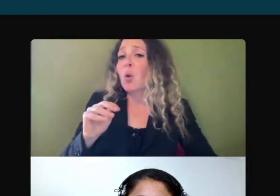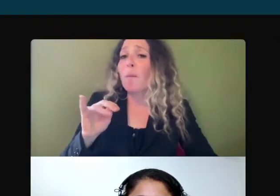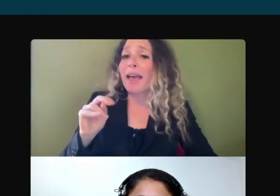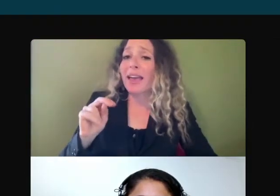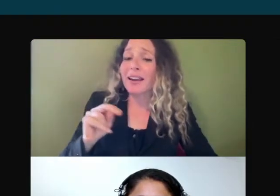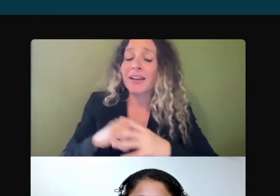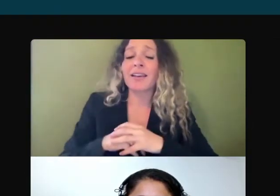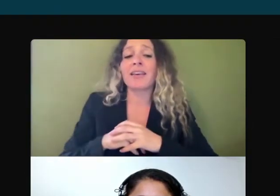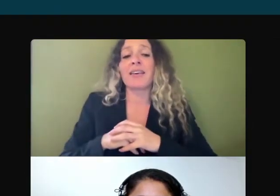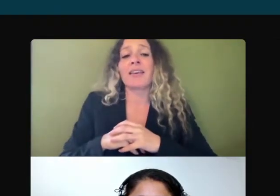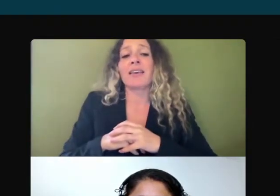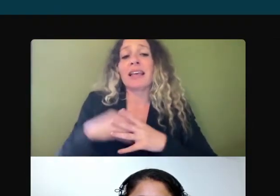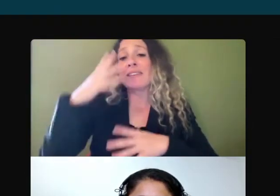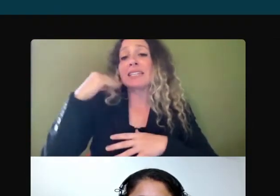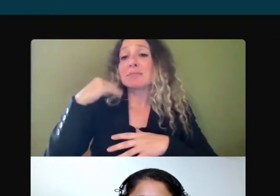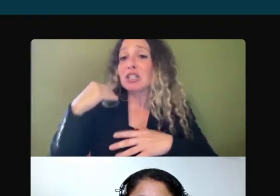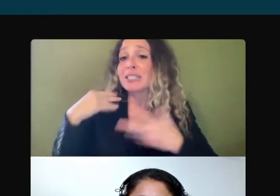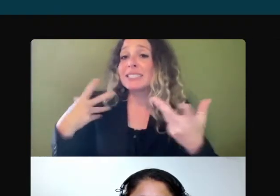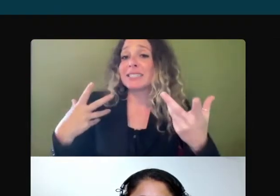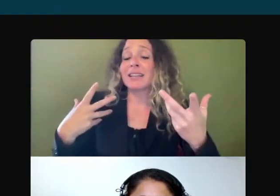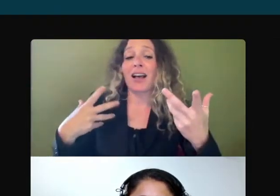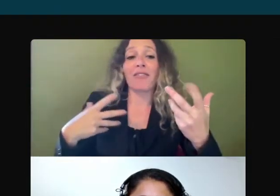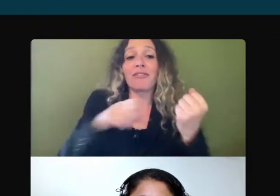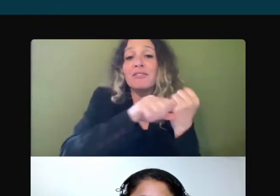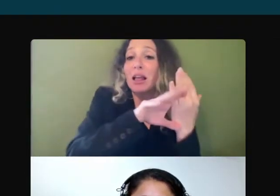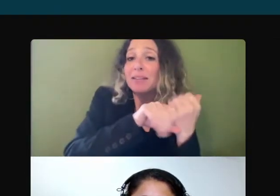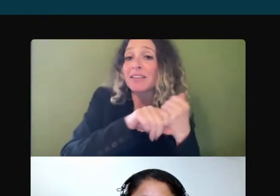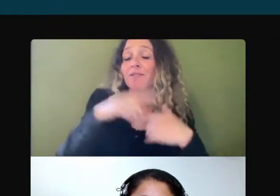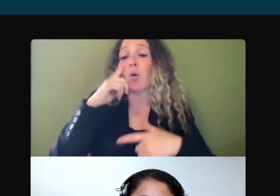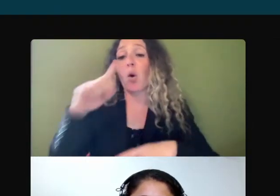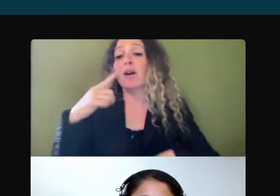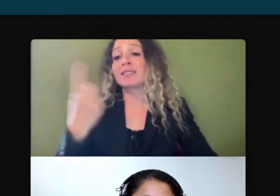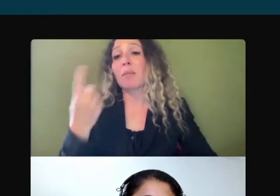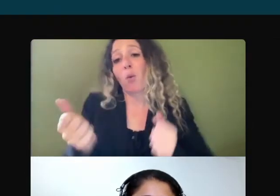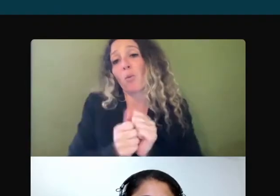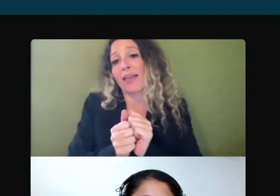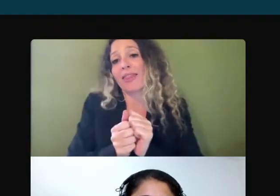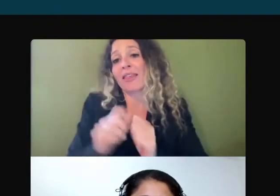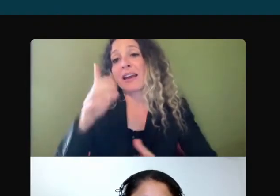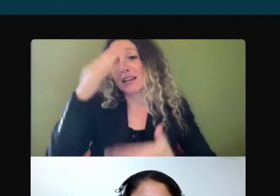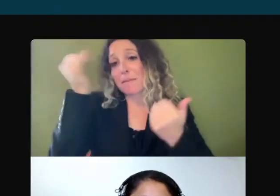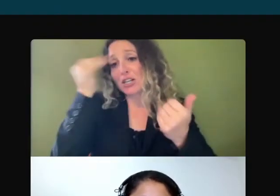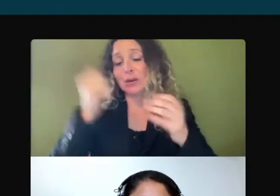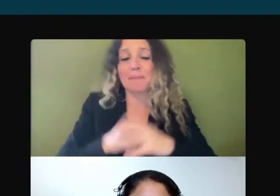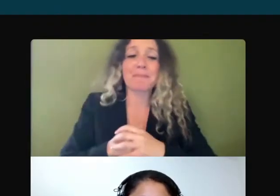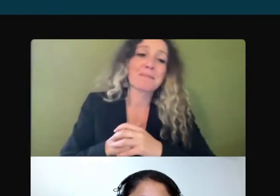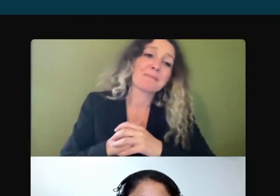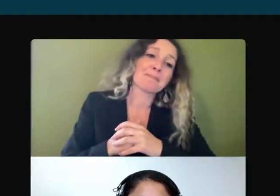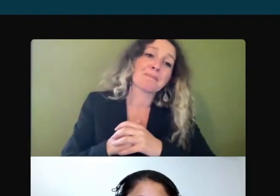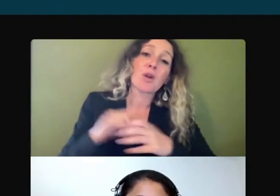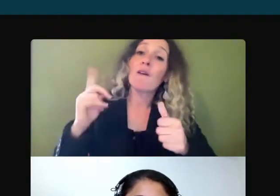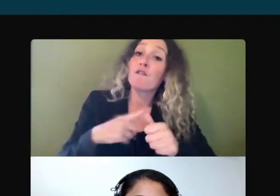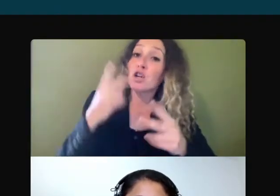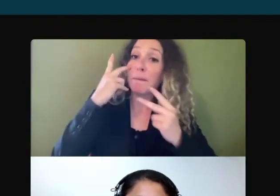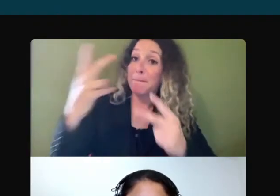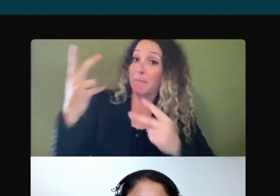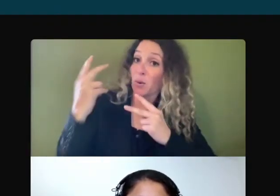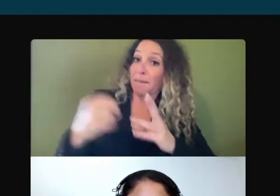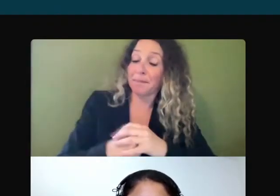of telemedicine for someone with dementia. First, we have memory. So individuals with dementia have